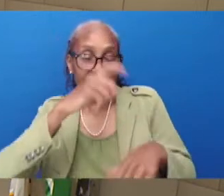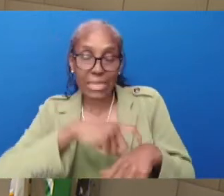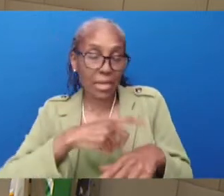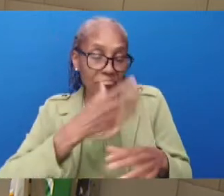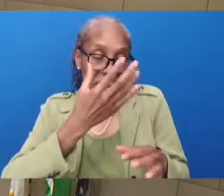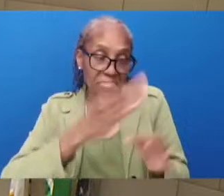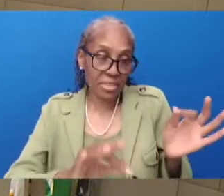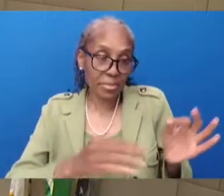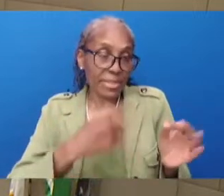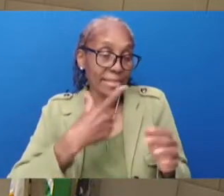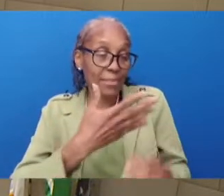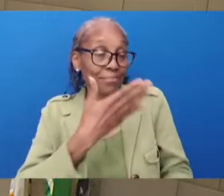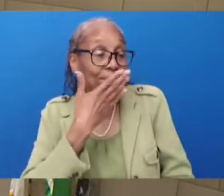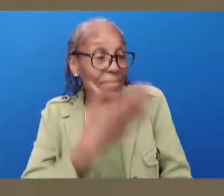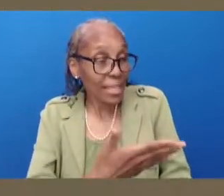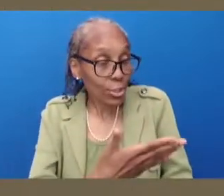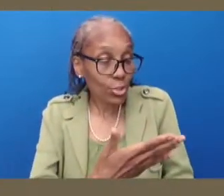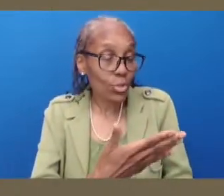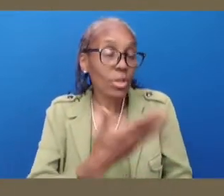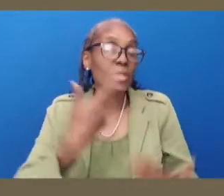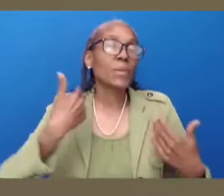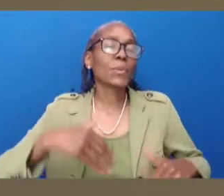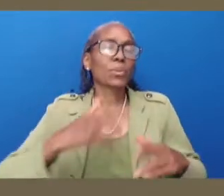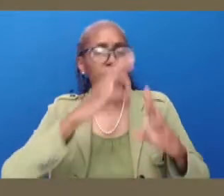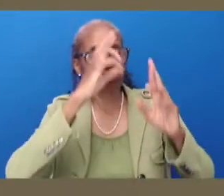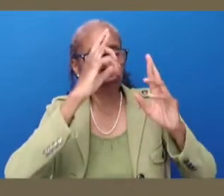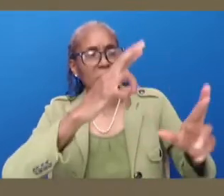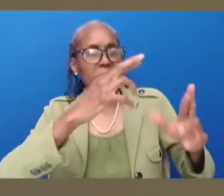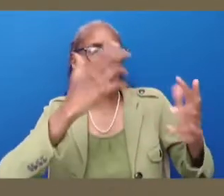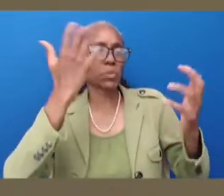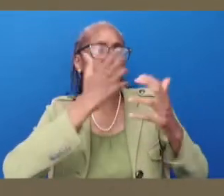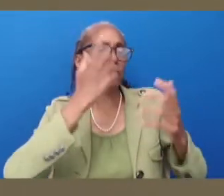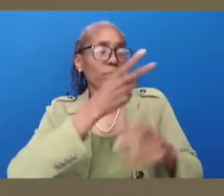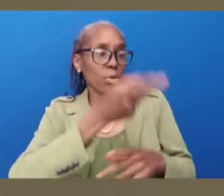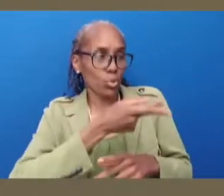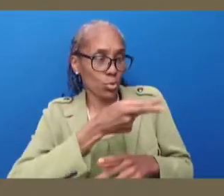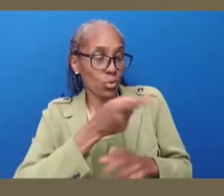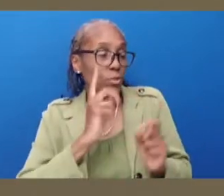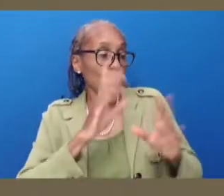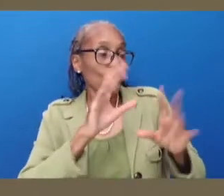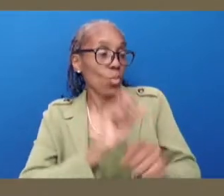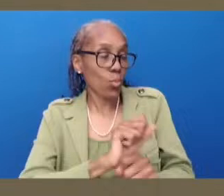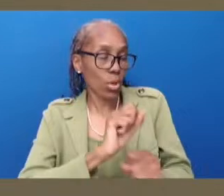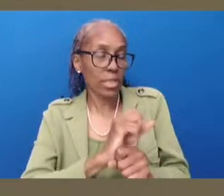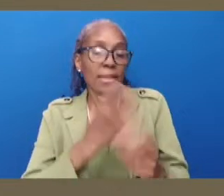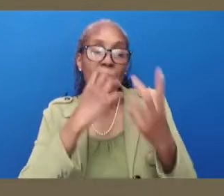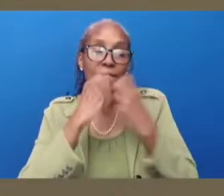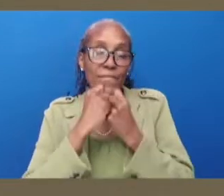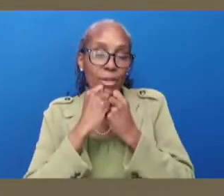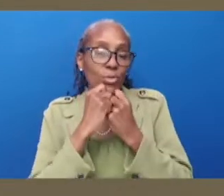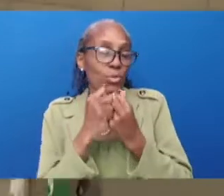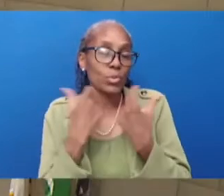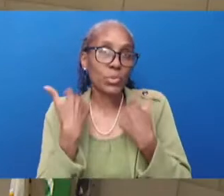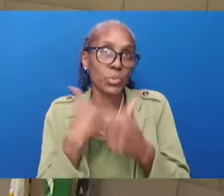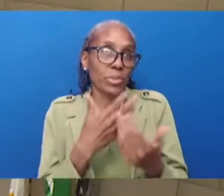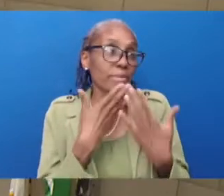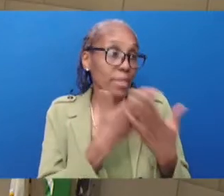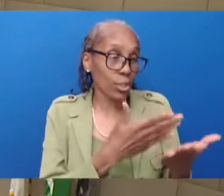IN THE INTEREST OF TIME, I'M JUST GOING TO SAY THANK YOU AND HUGE